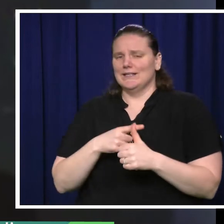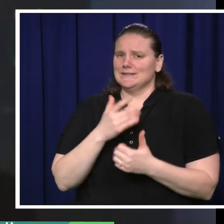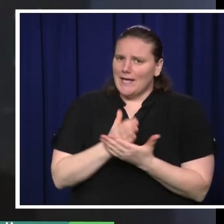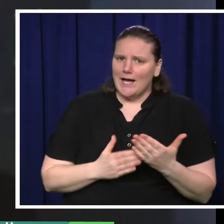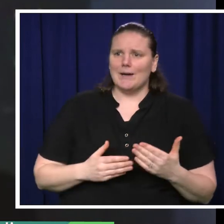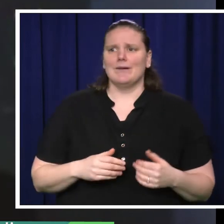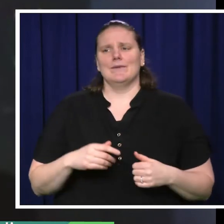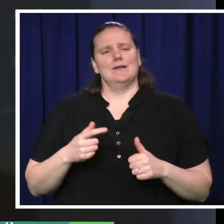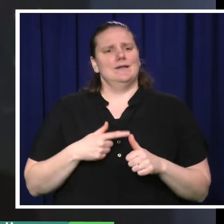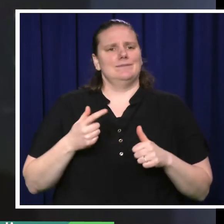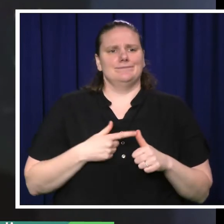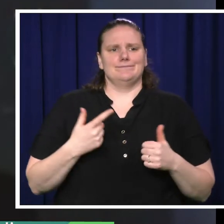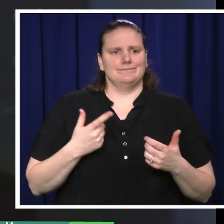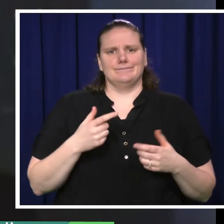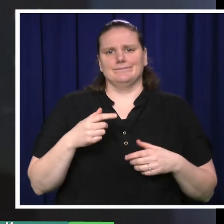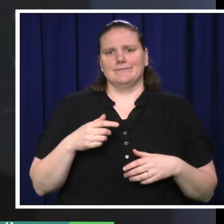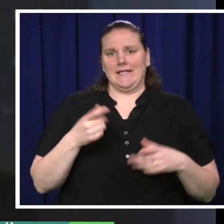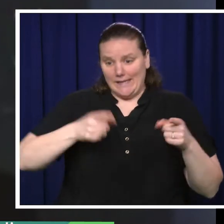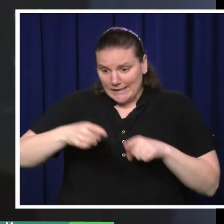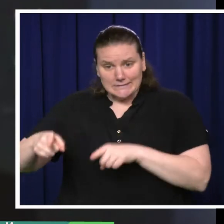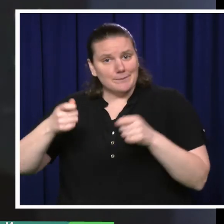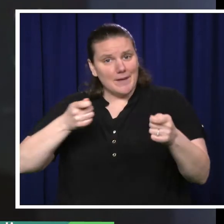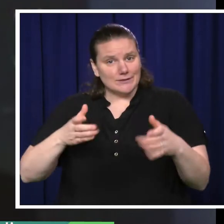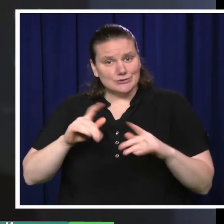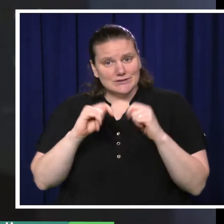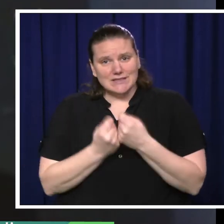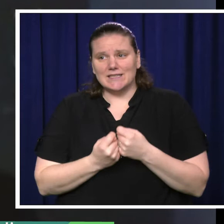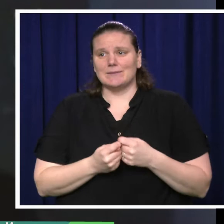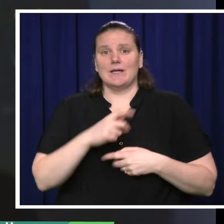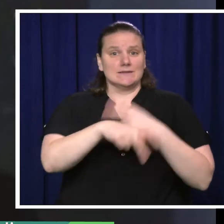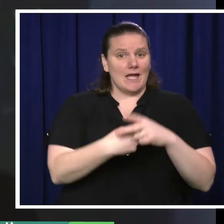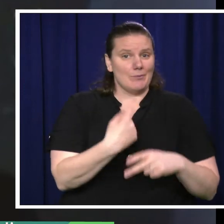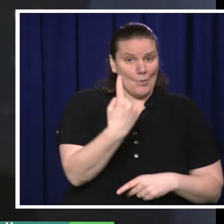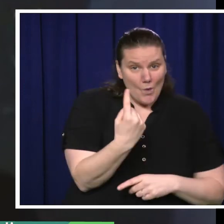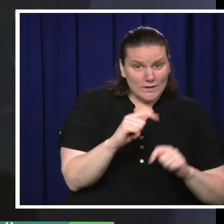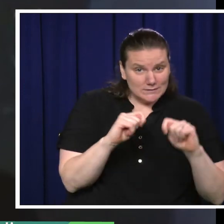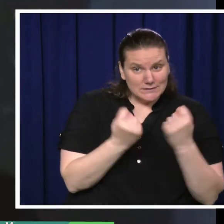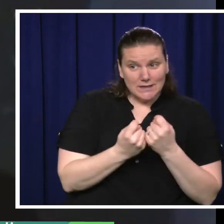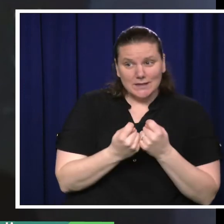I want and I want to just call out some of them. I mean, our our Incident Management Team, including our